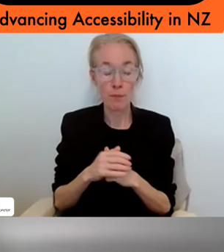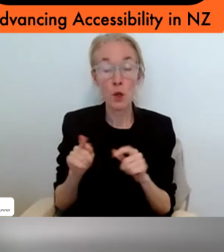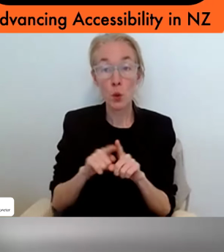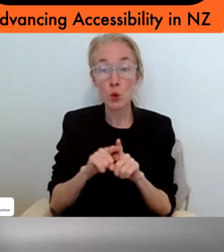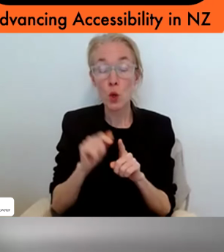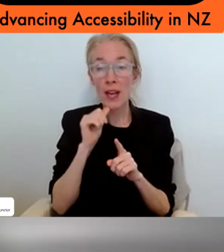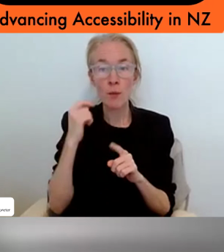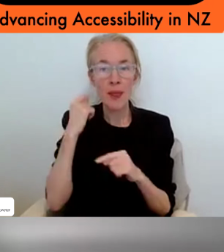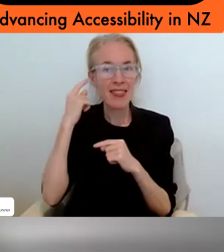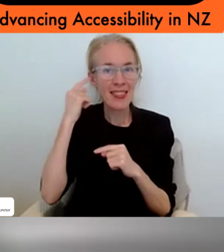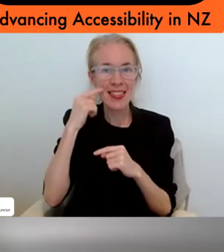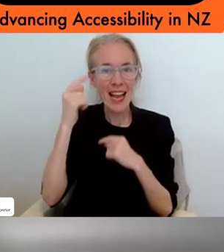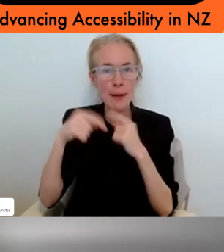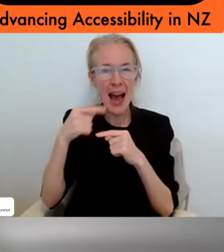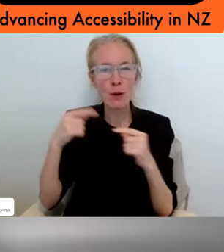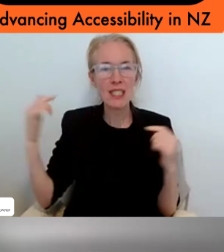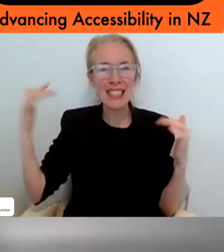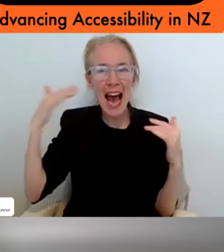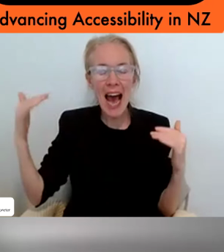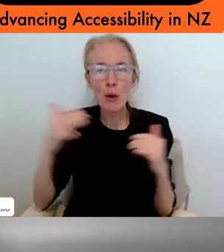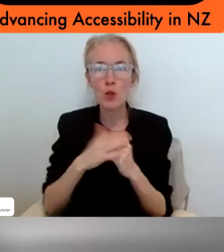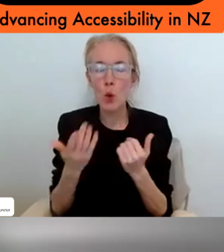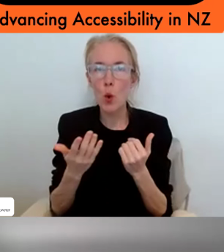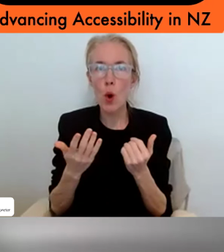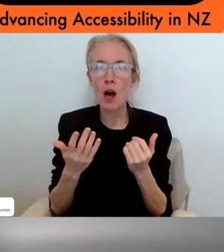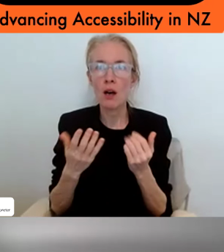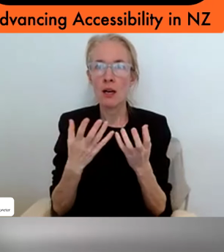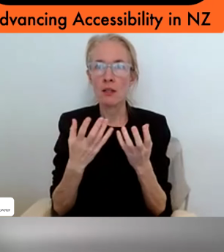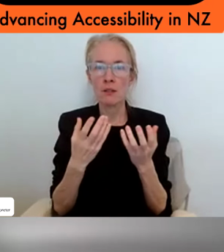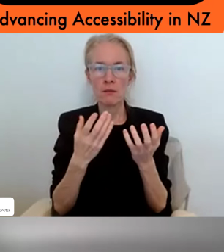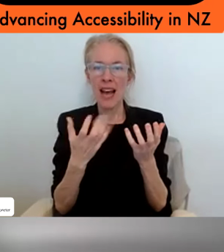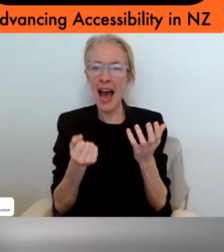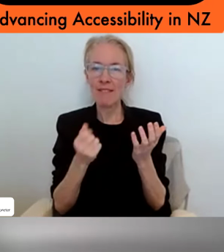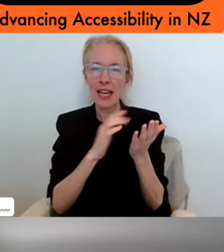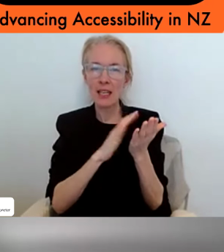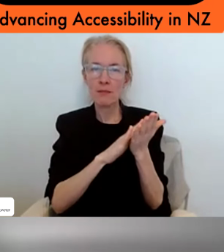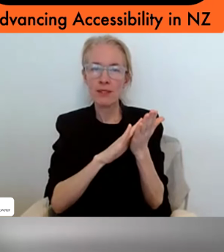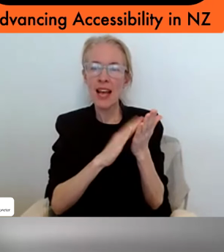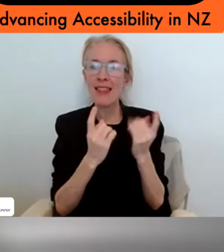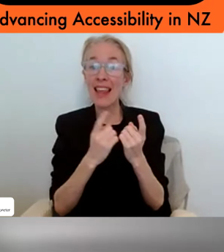finishes, all of that, it's all detail. If we don't have the space